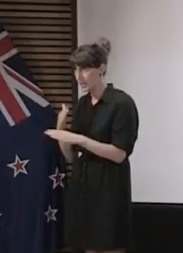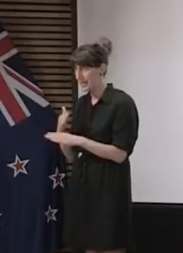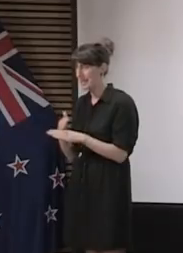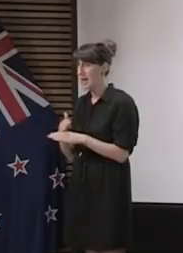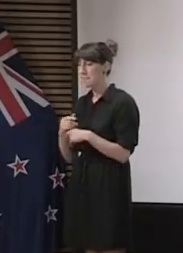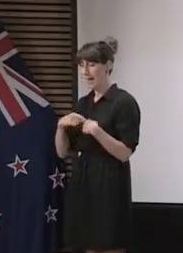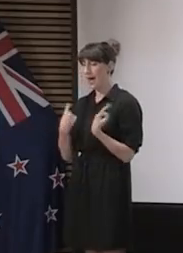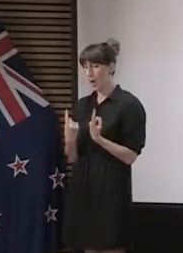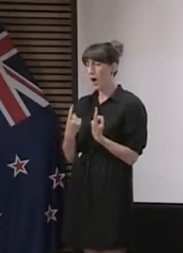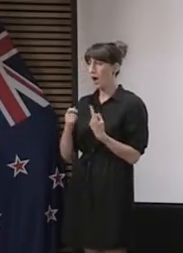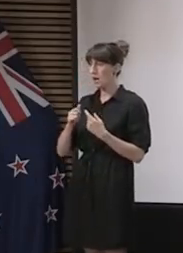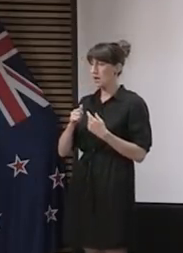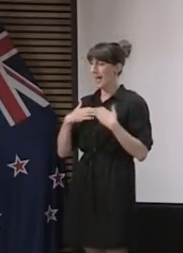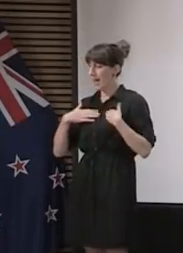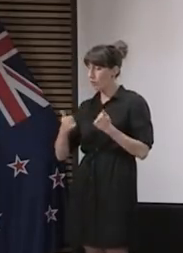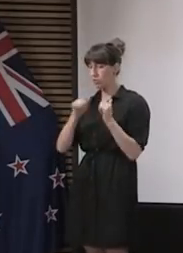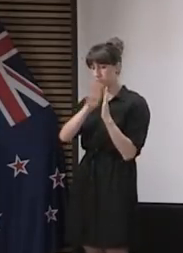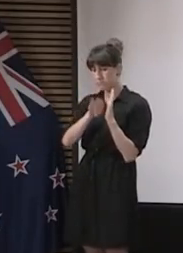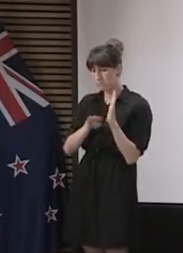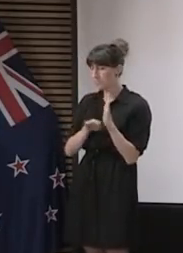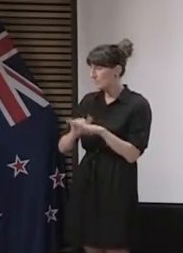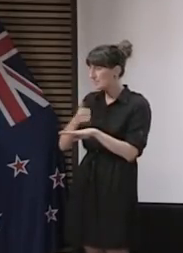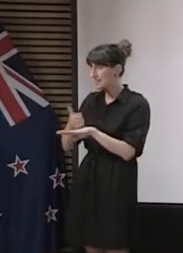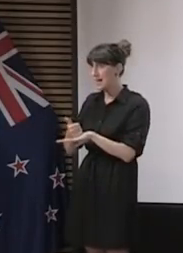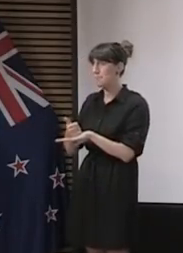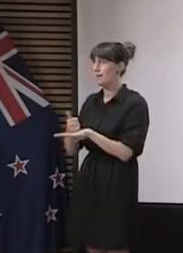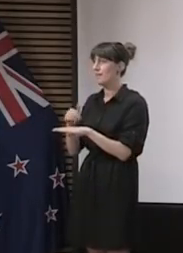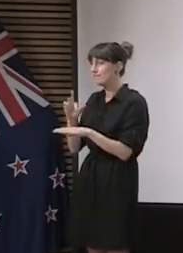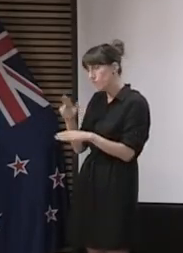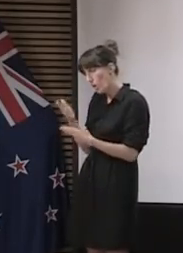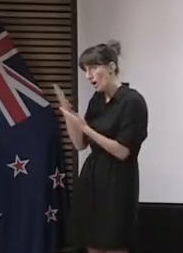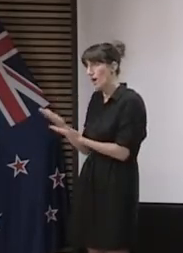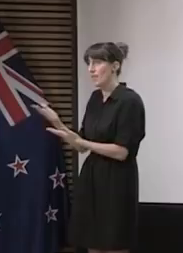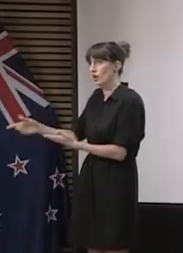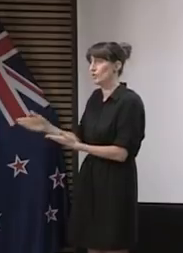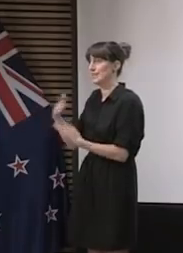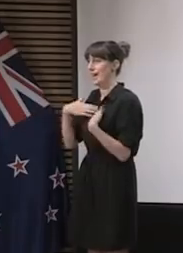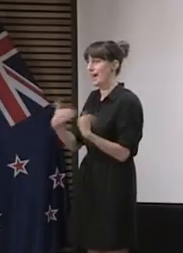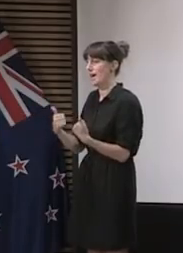havearound, alongside health, around our air crew areappropriate but to date theyhave had